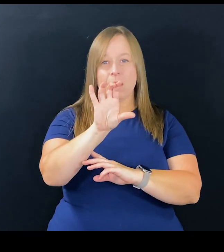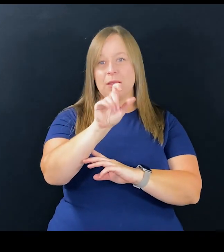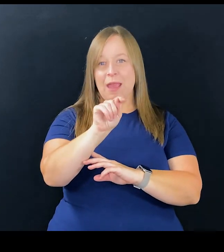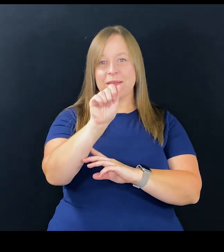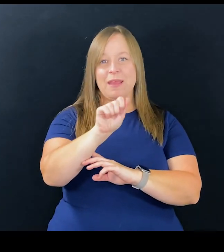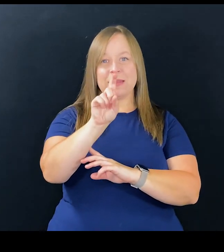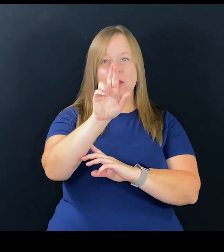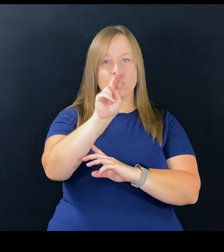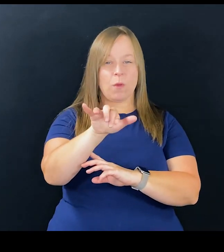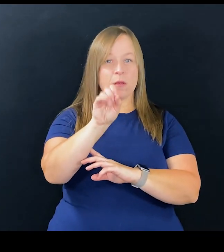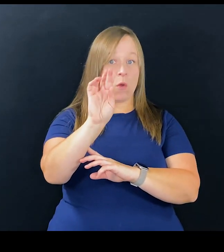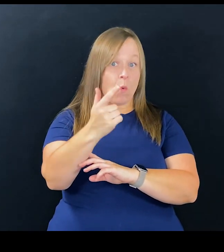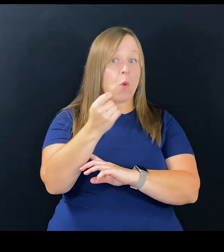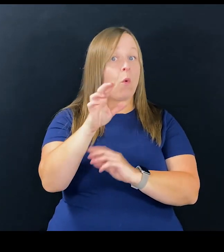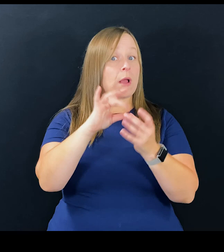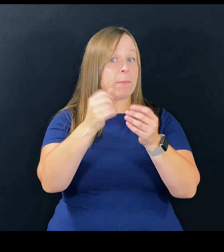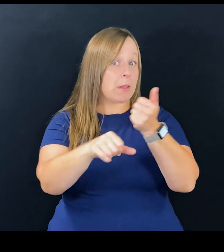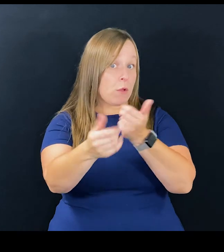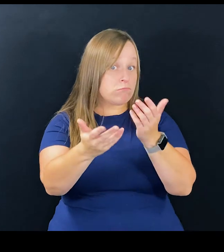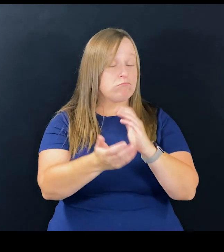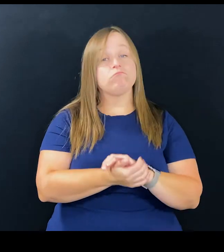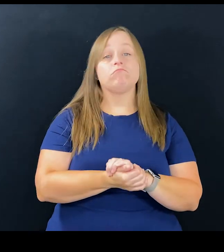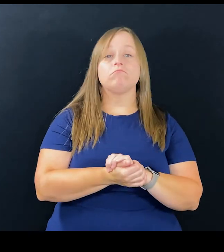please email podcast@drny.org